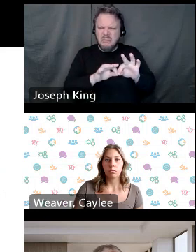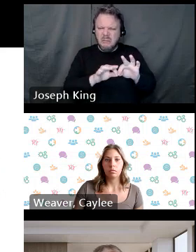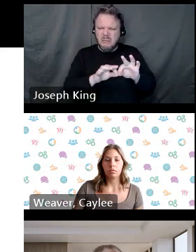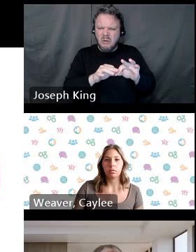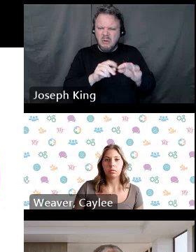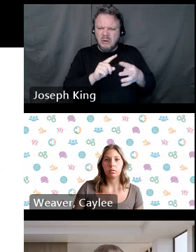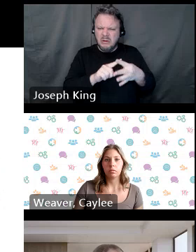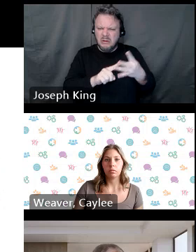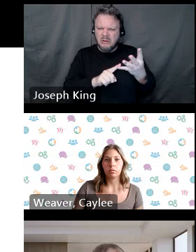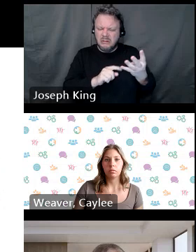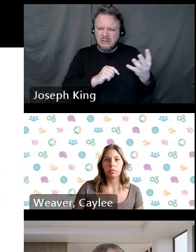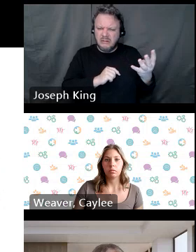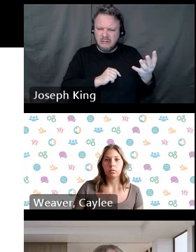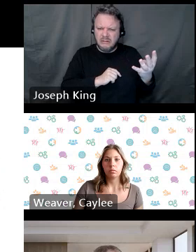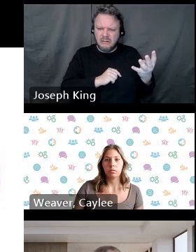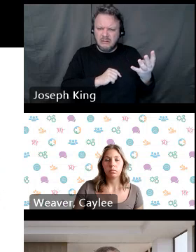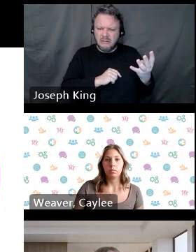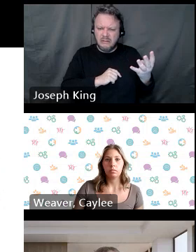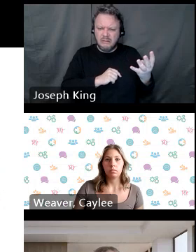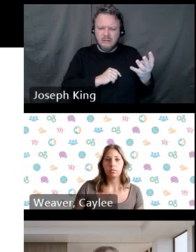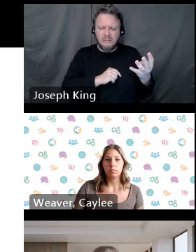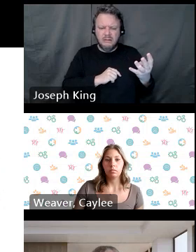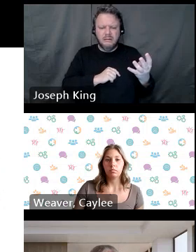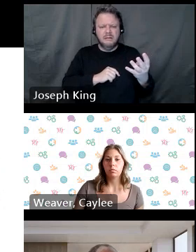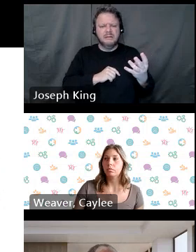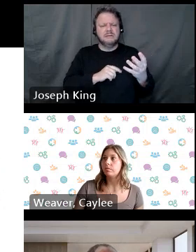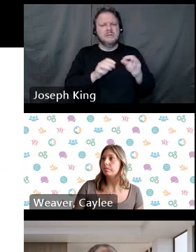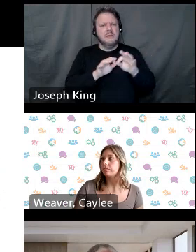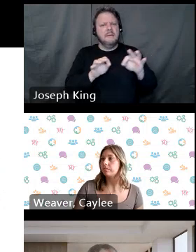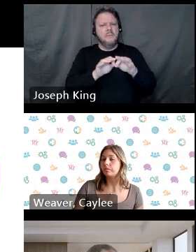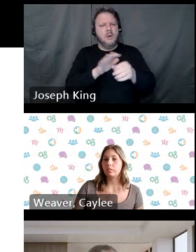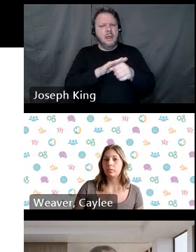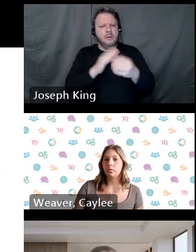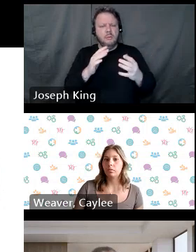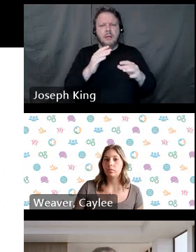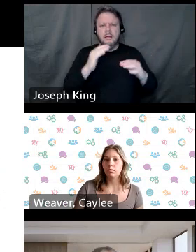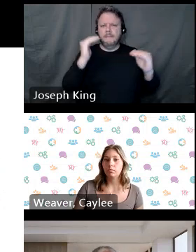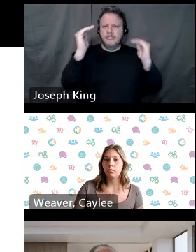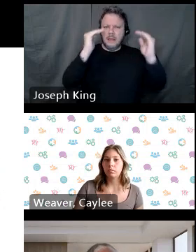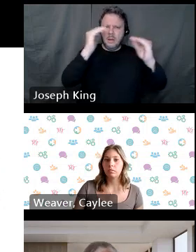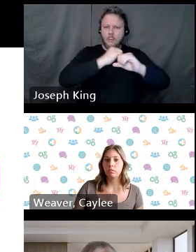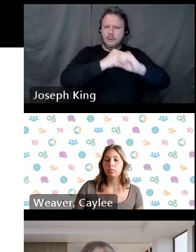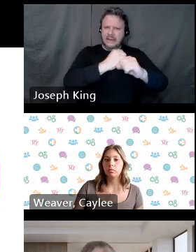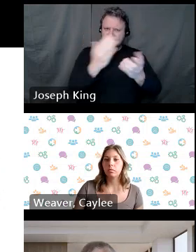Site, yeah. OK. So the key areas are adult Protective Services,